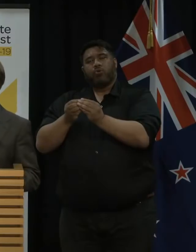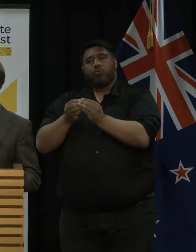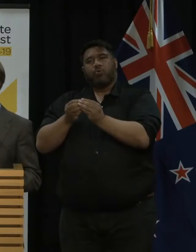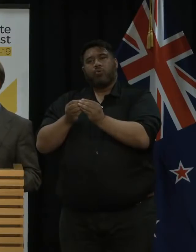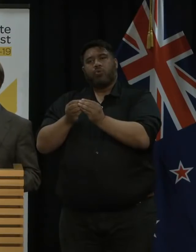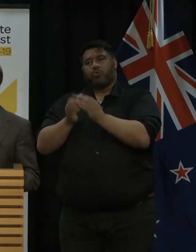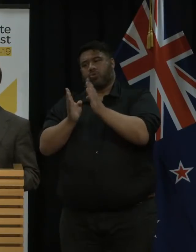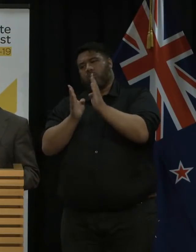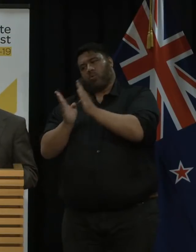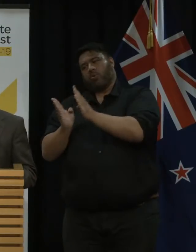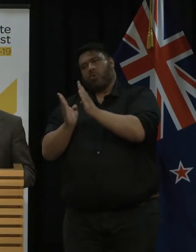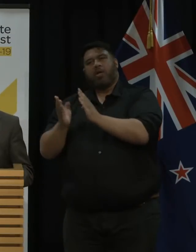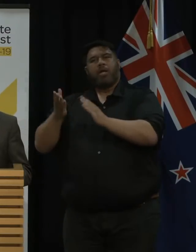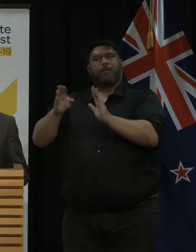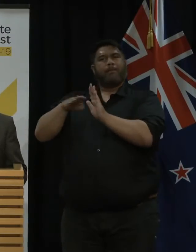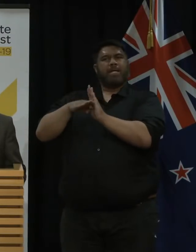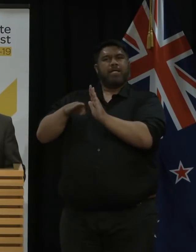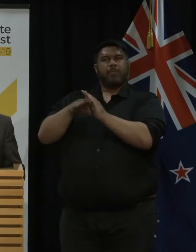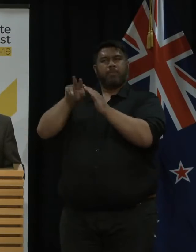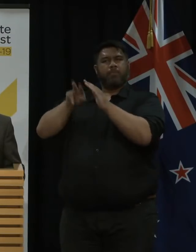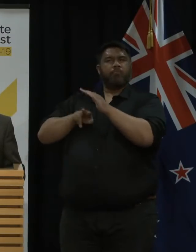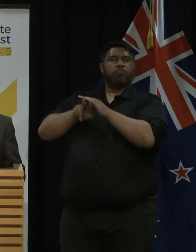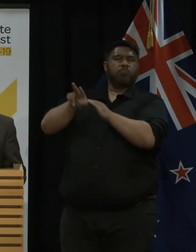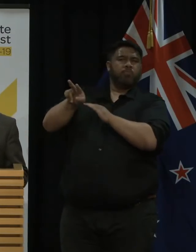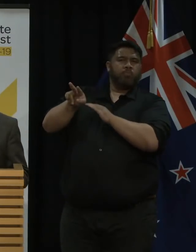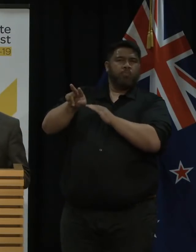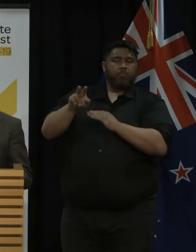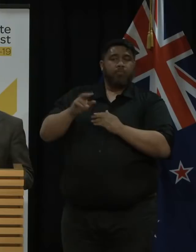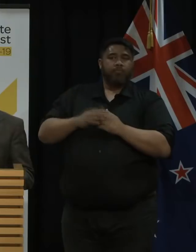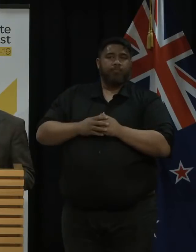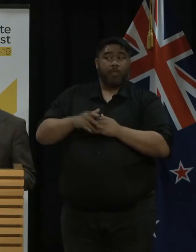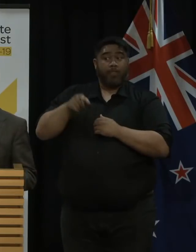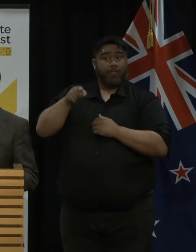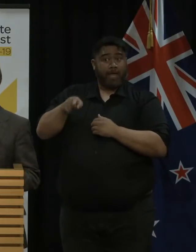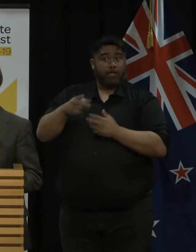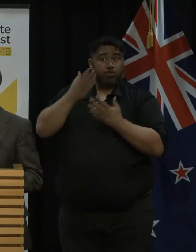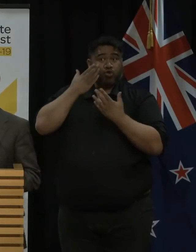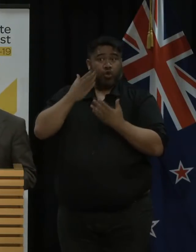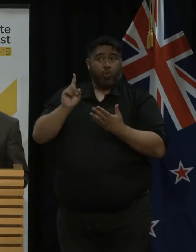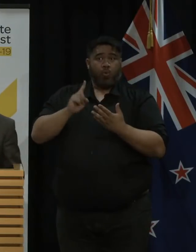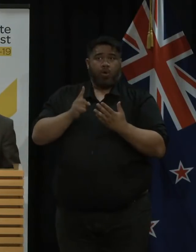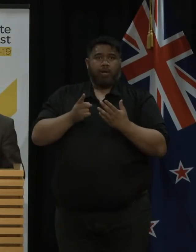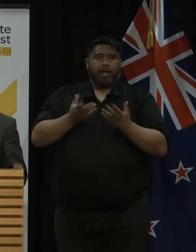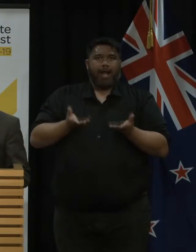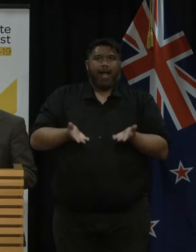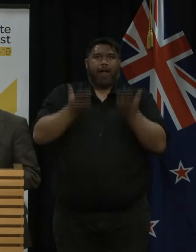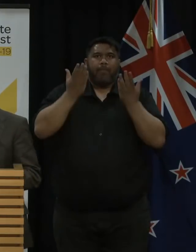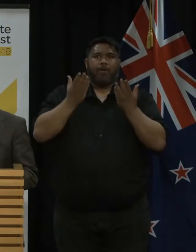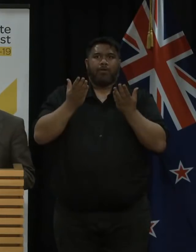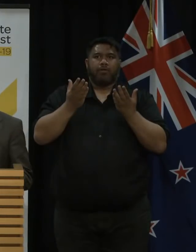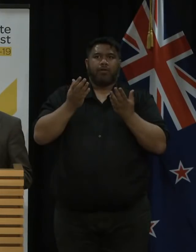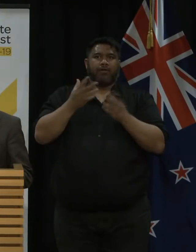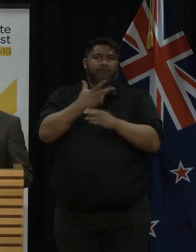below the 1.2 R value very much sitting within the